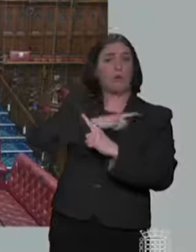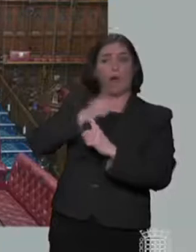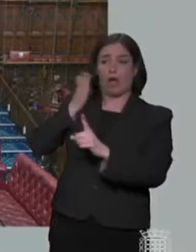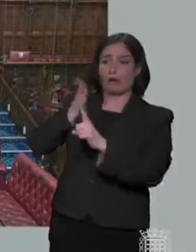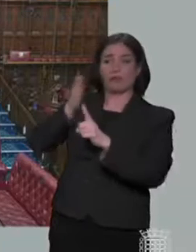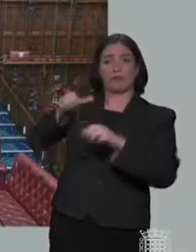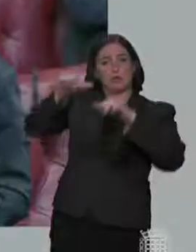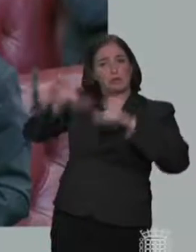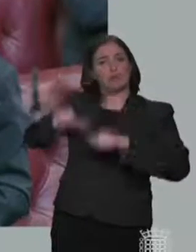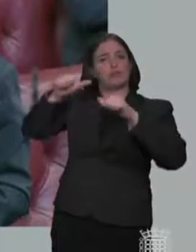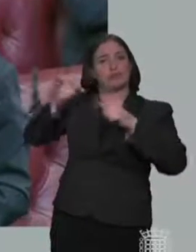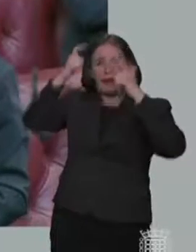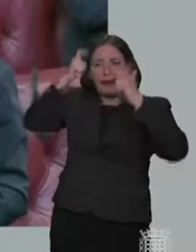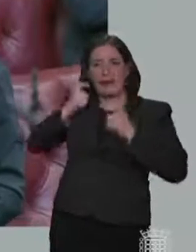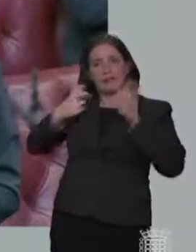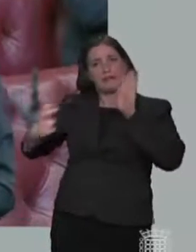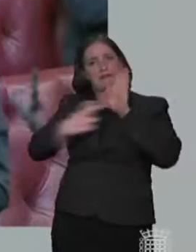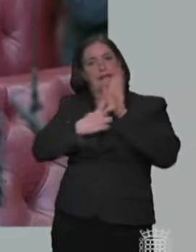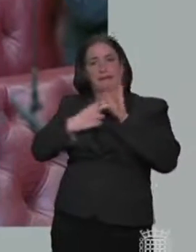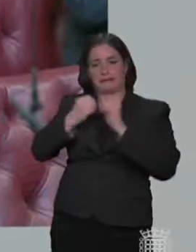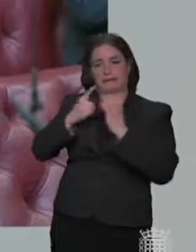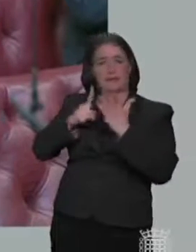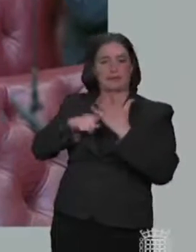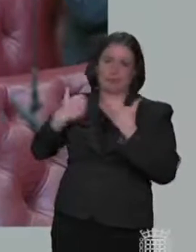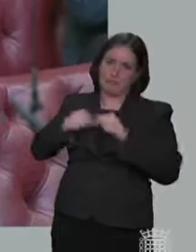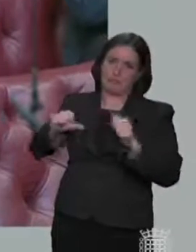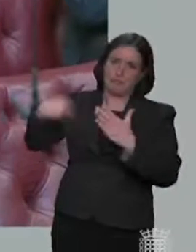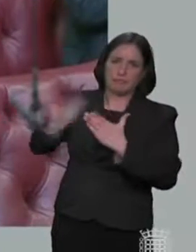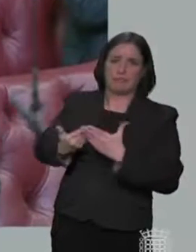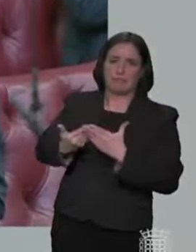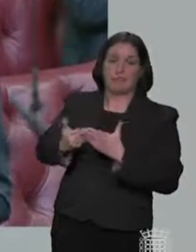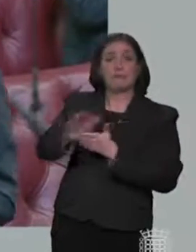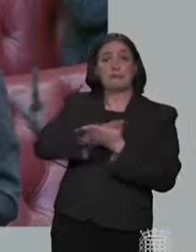long last in time it will be unacceptable for the only public service to offer basl